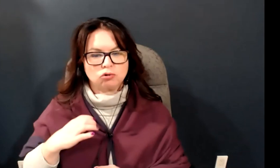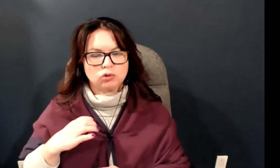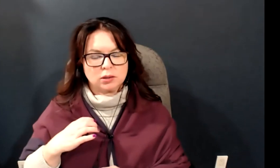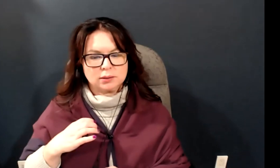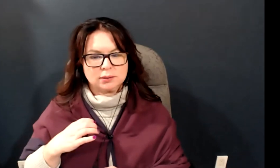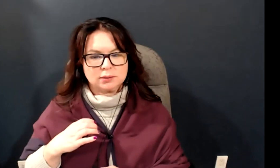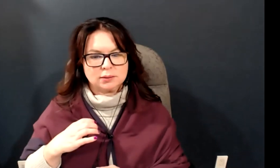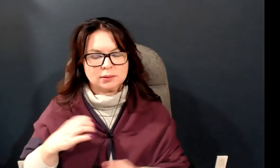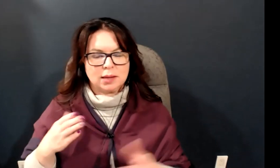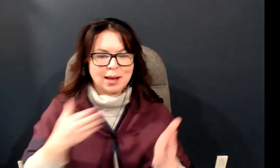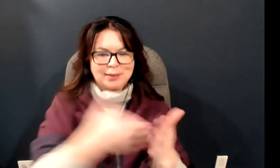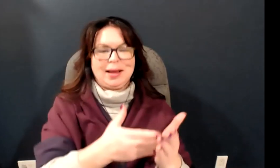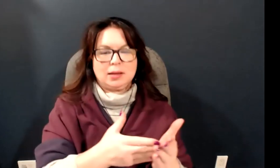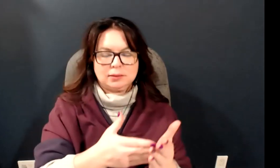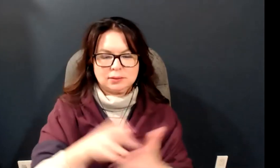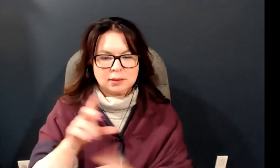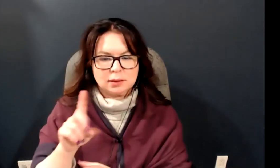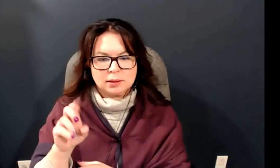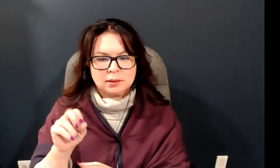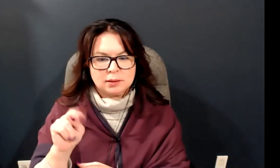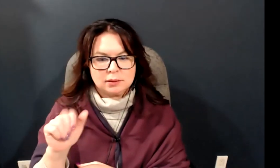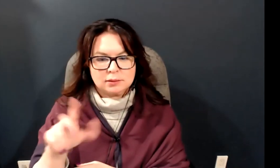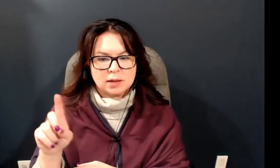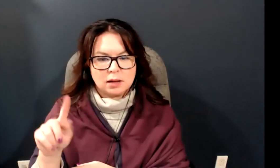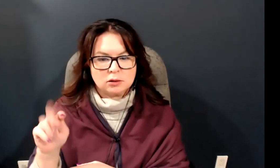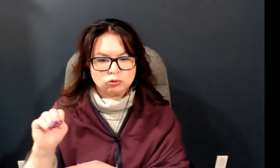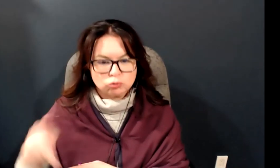What to do with, yeah, now, now, right? In retrospect.